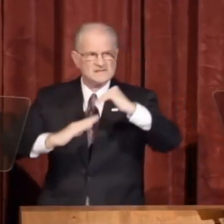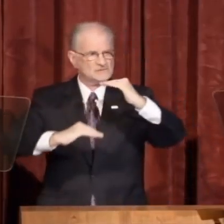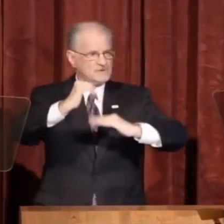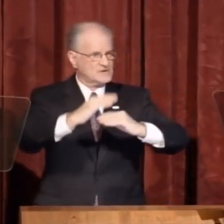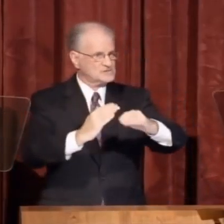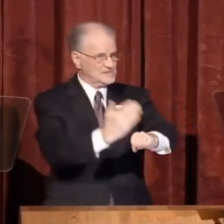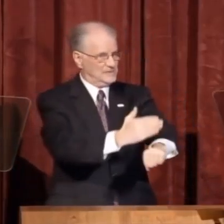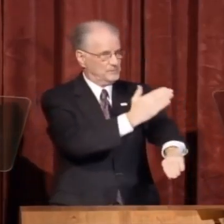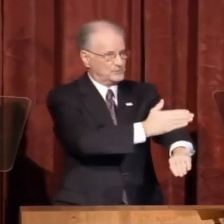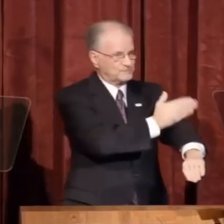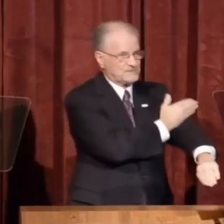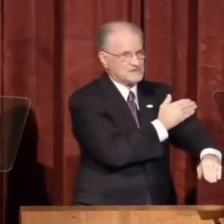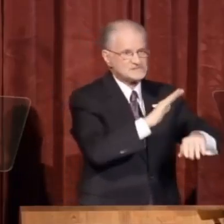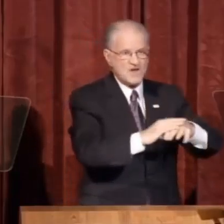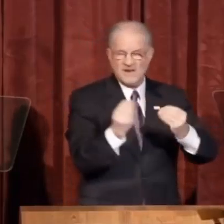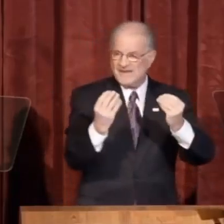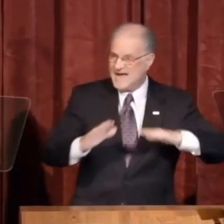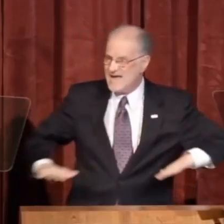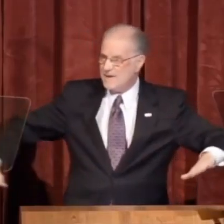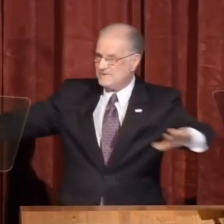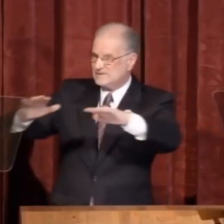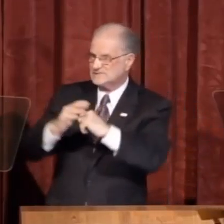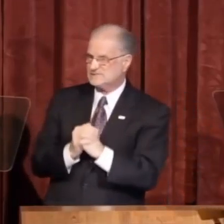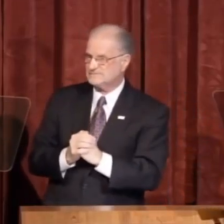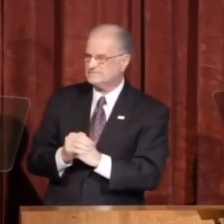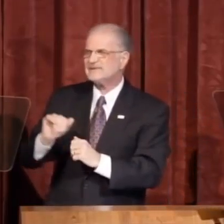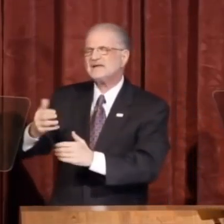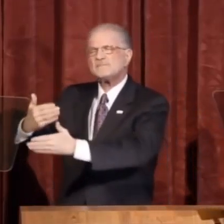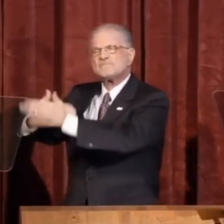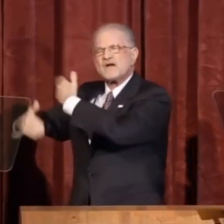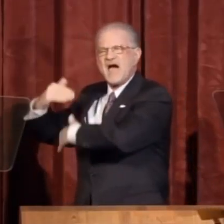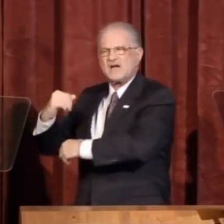Many thought that this logo change should be postponed